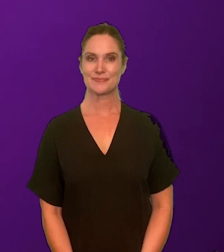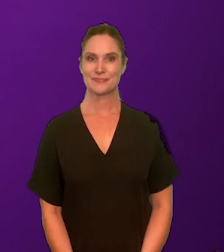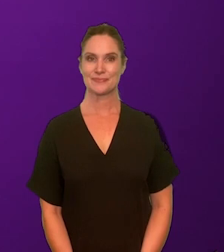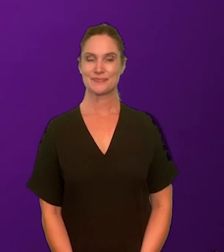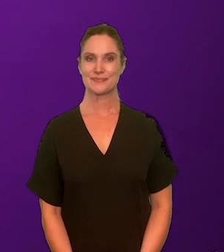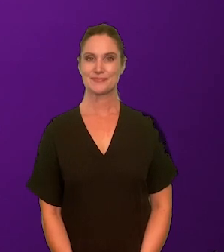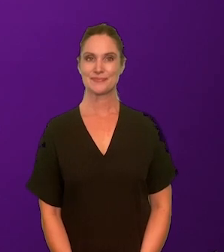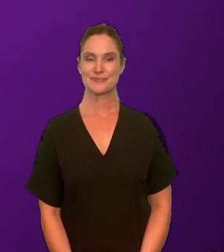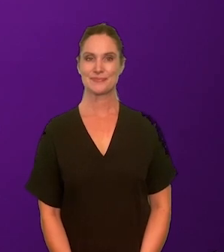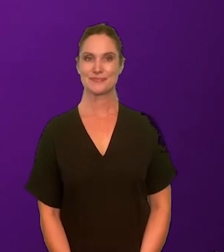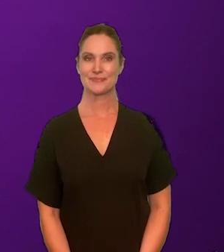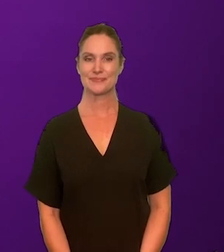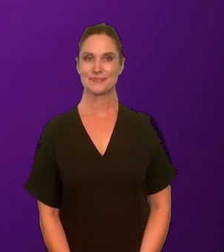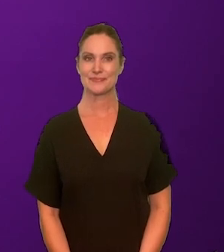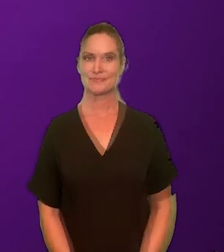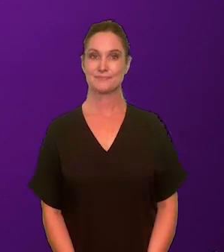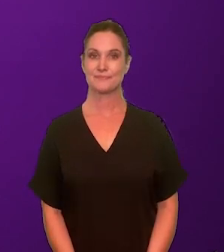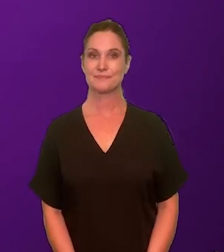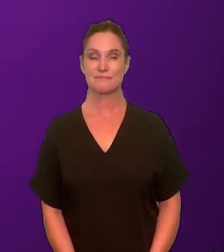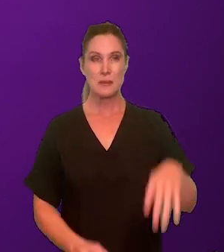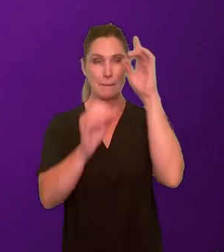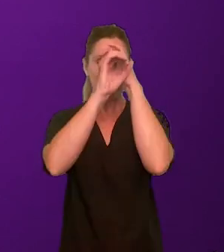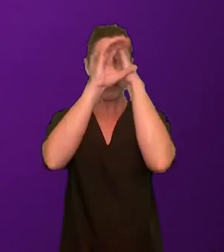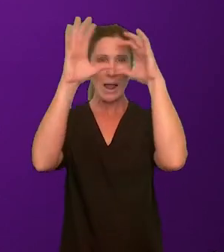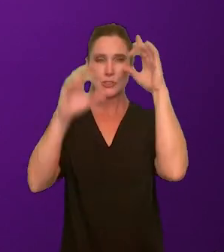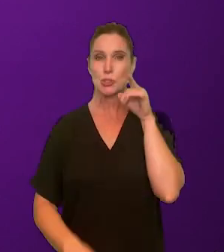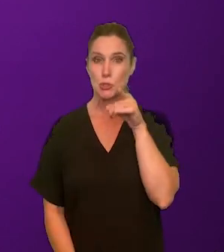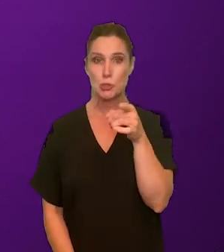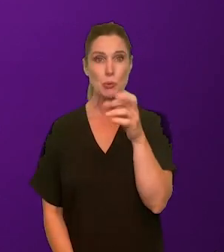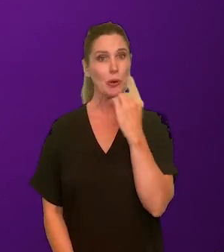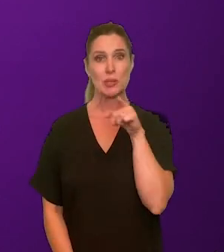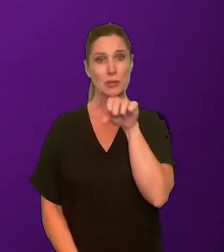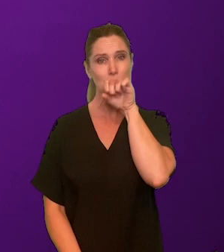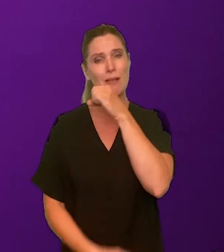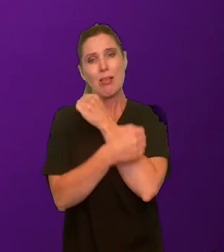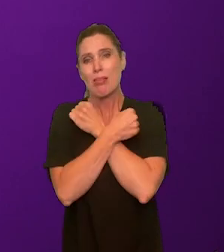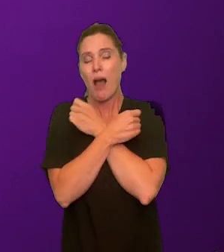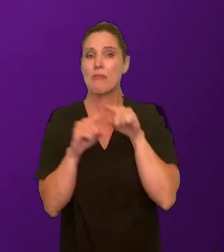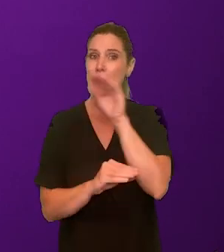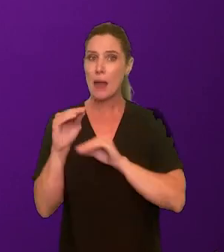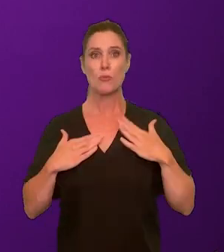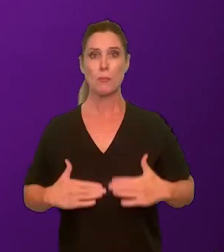Imagine if you or someone you love was unable to move their body as they pleased or control bladder function on their own.